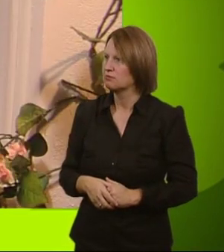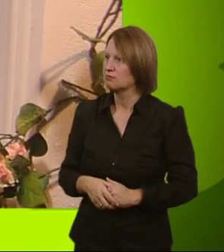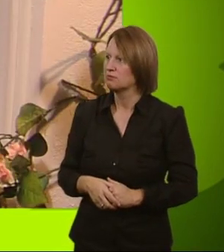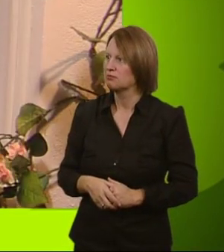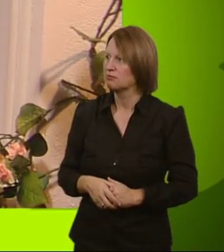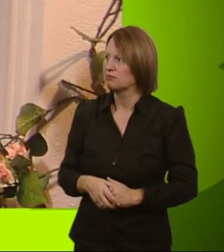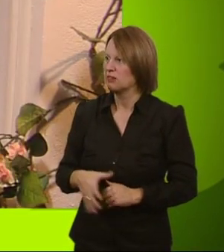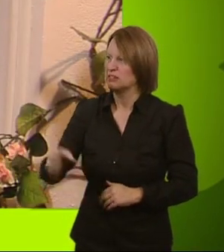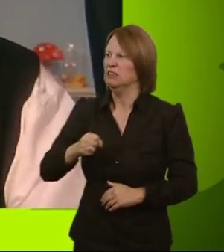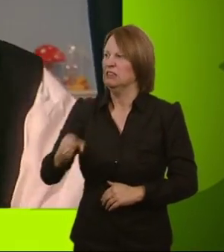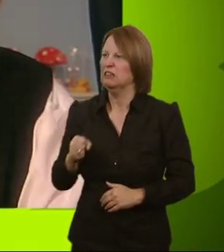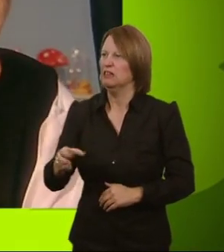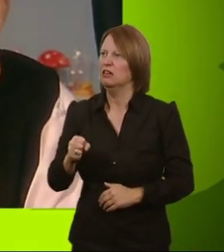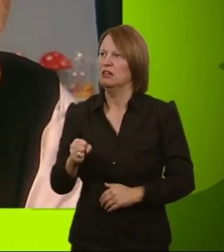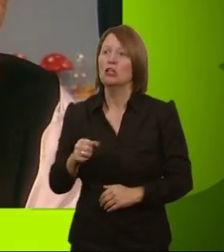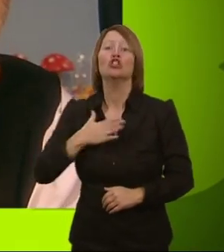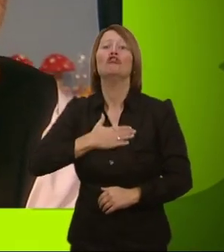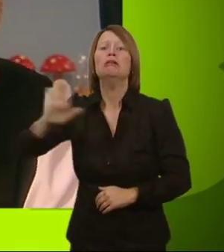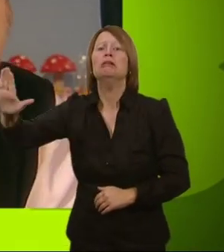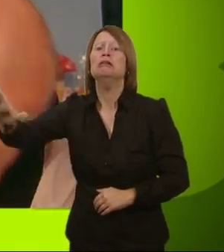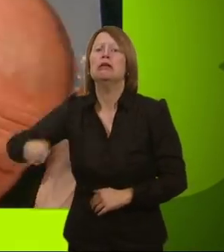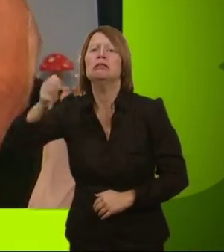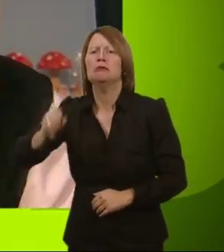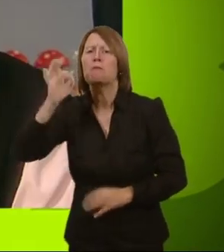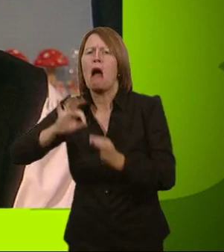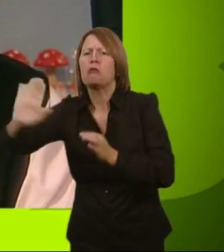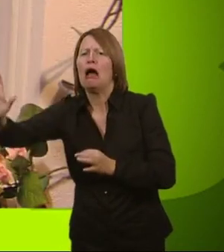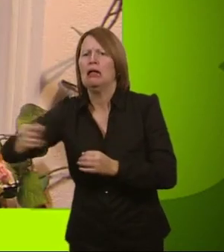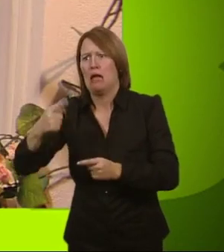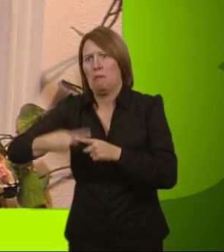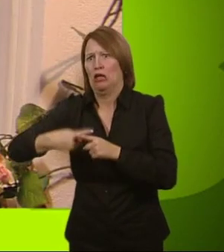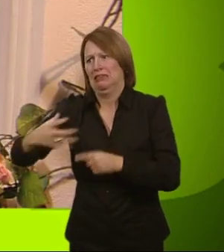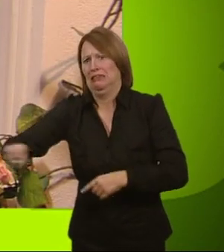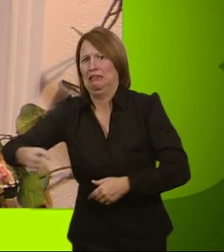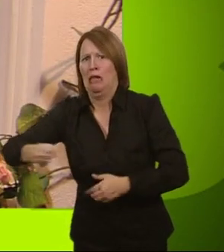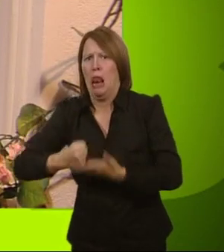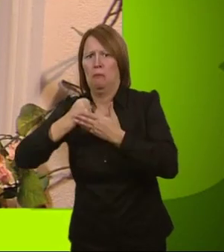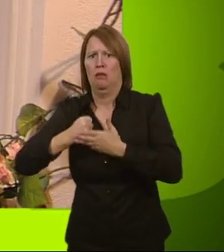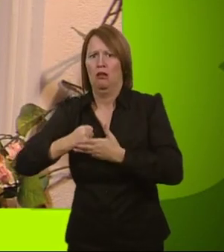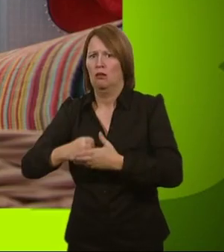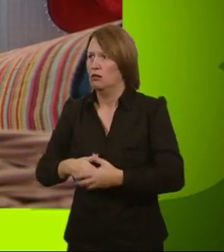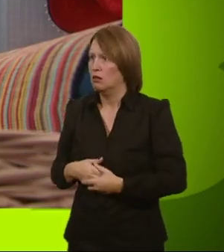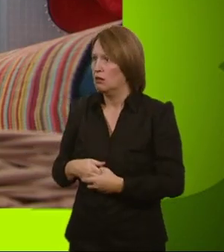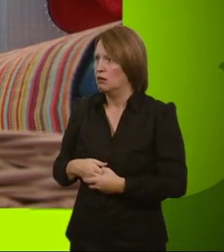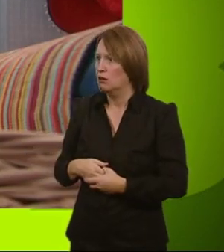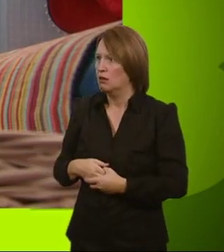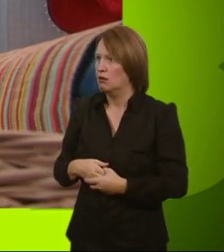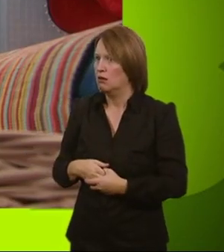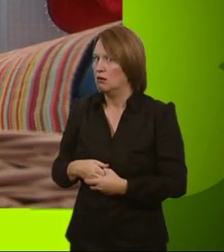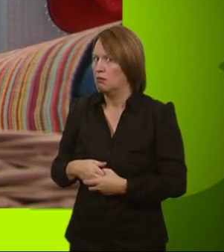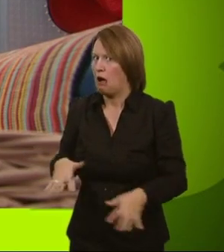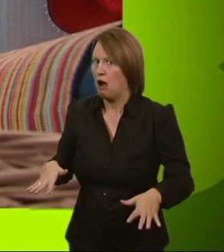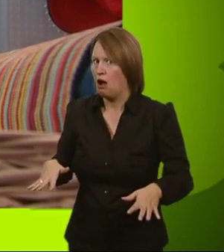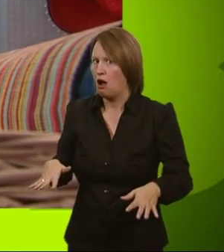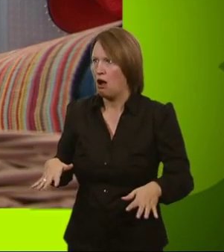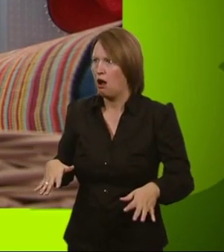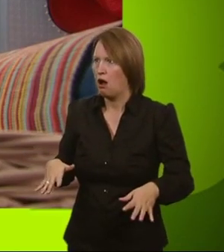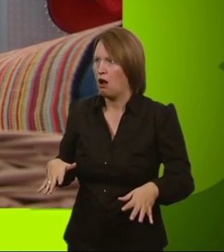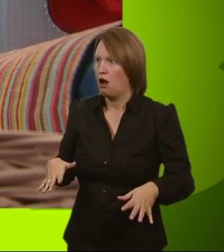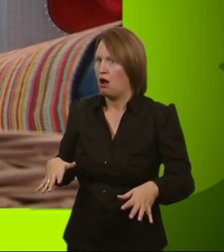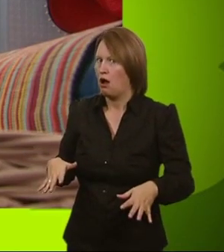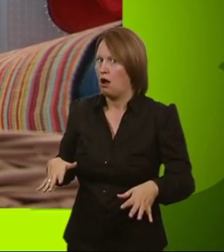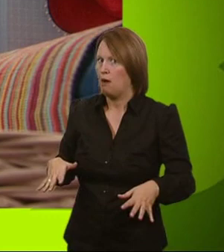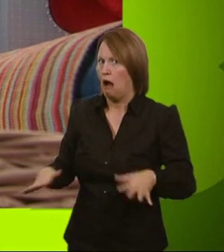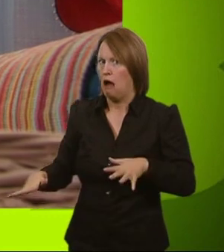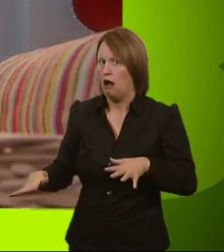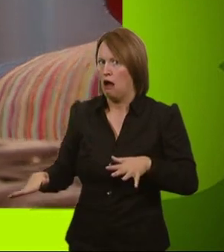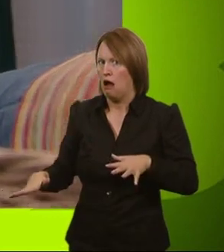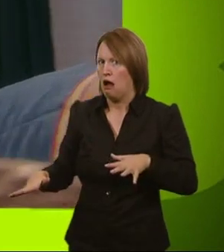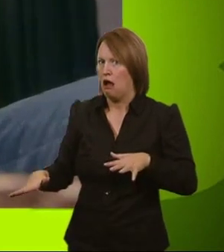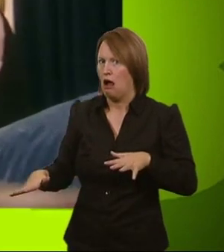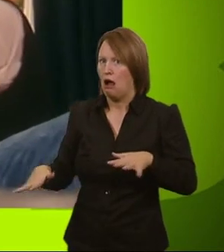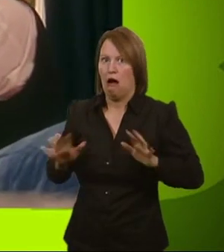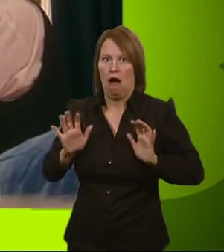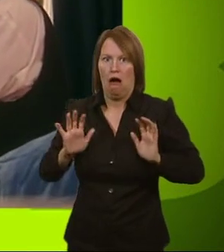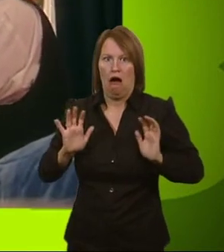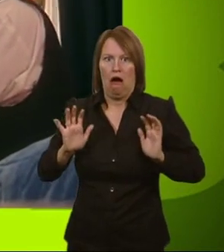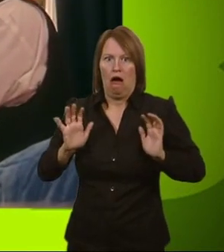what do you think you're doing M sorry about this Miss Barbara sir no Mom it's an emergency